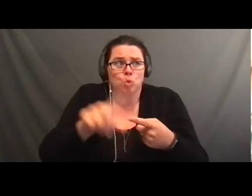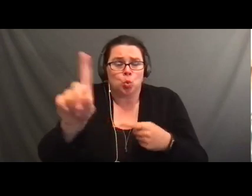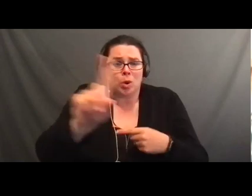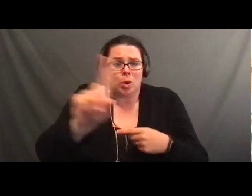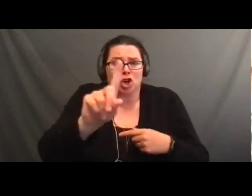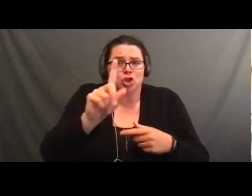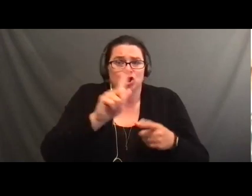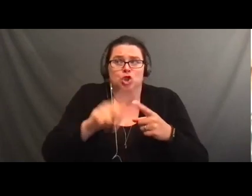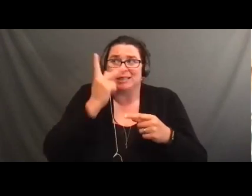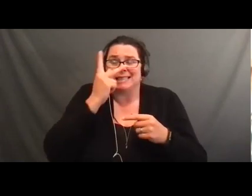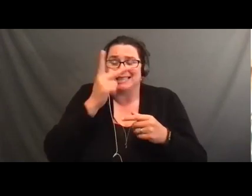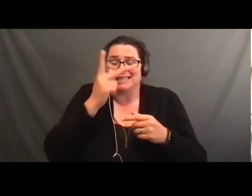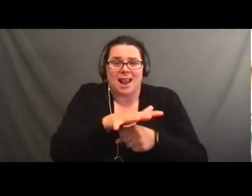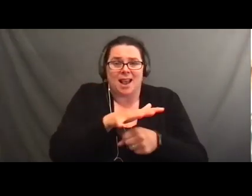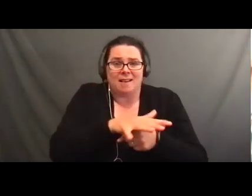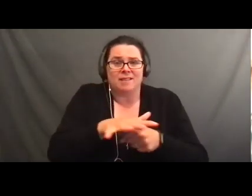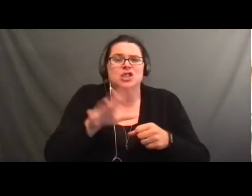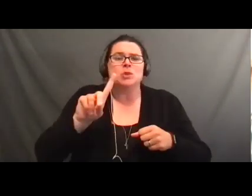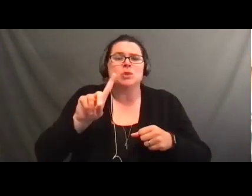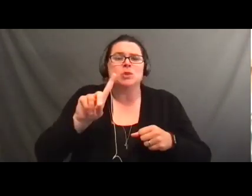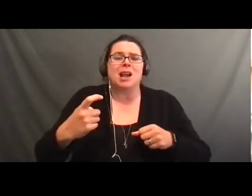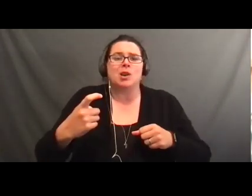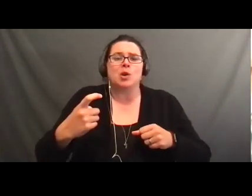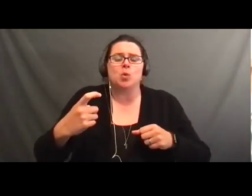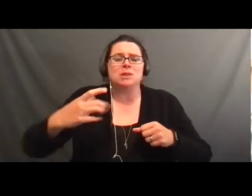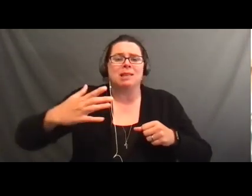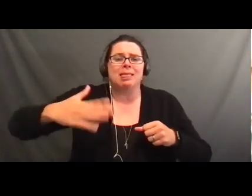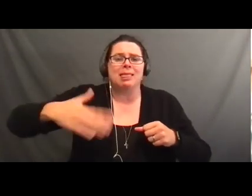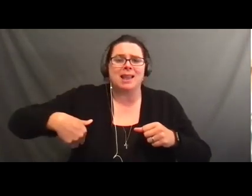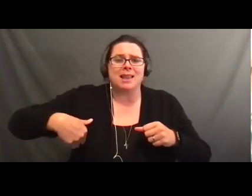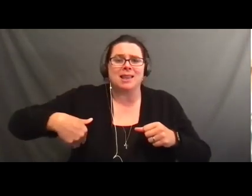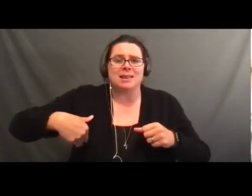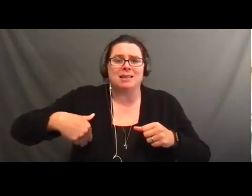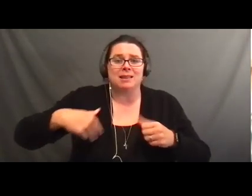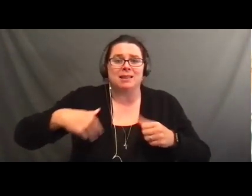She couldn't see enough because she was diagnosed late as being legally blind at 15.